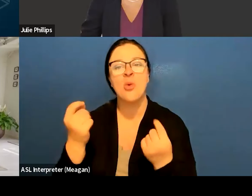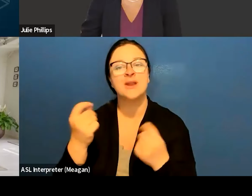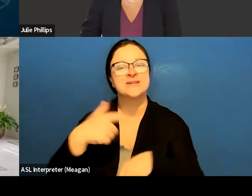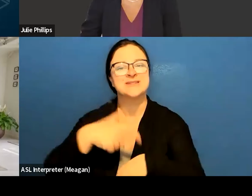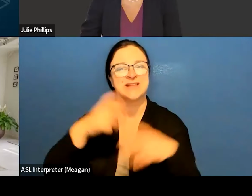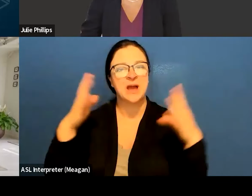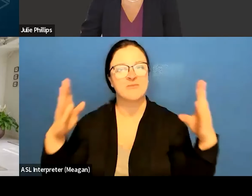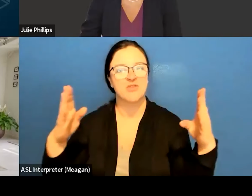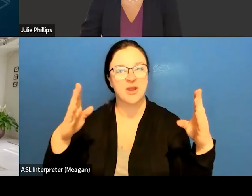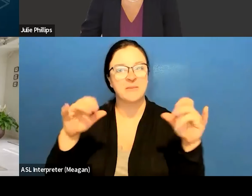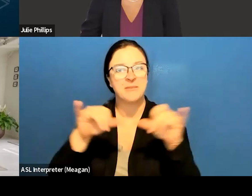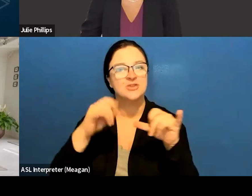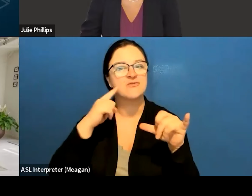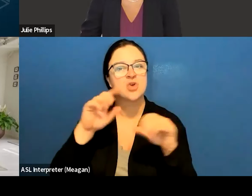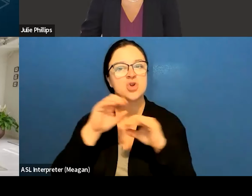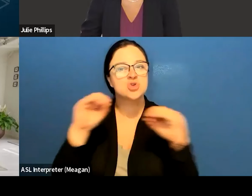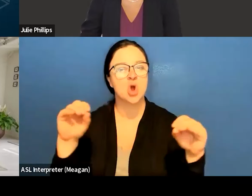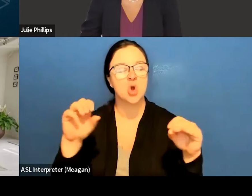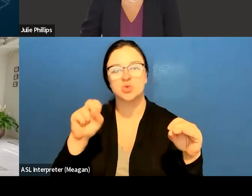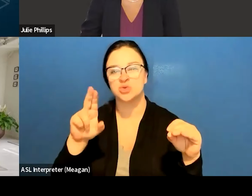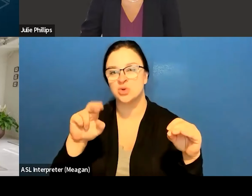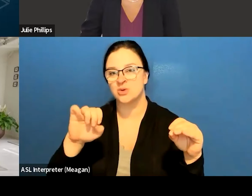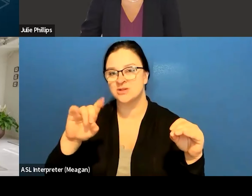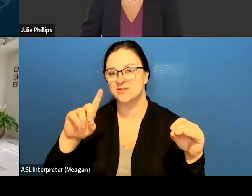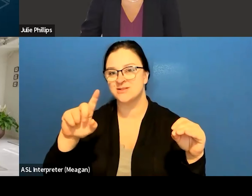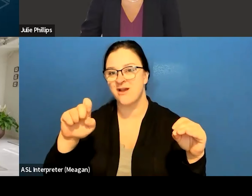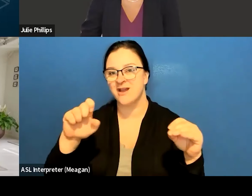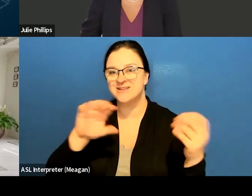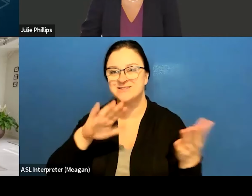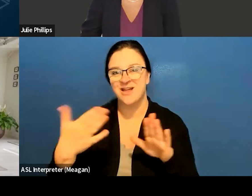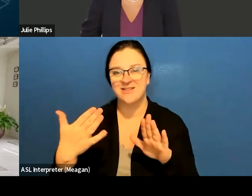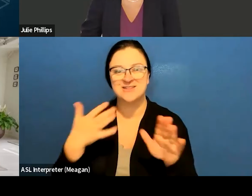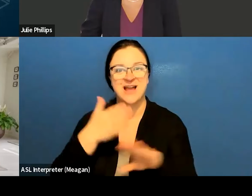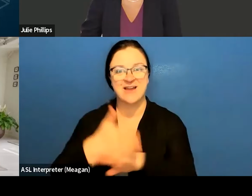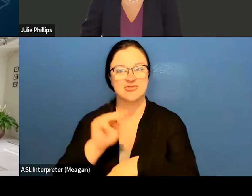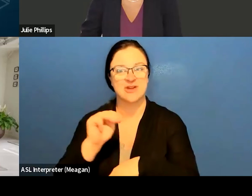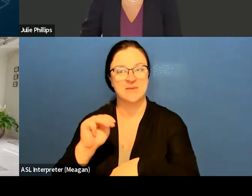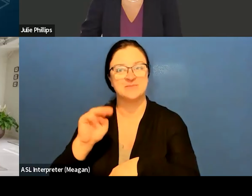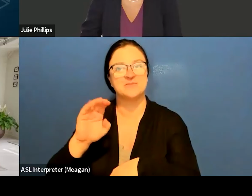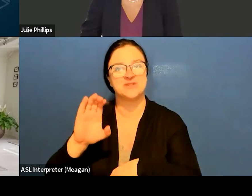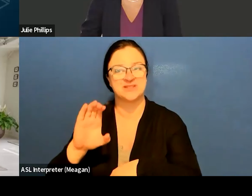"for no suicide deaths following MCR response?" Mobile crisis team response.